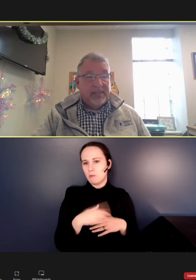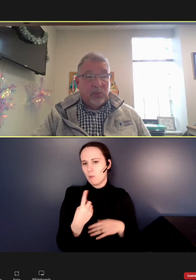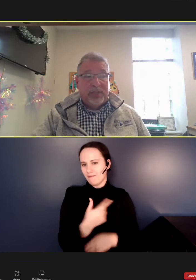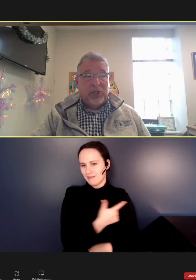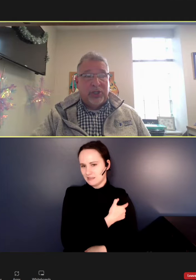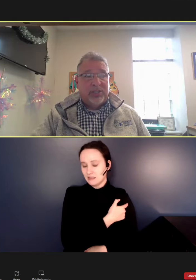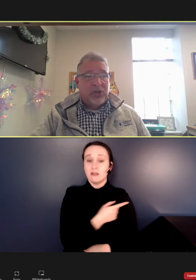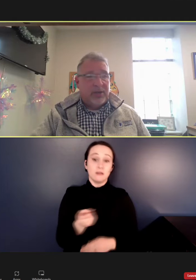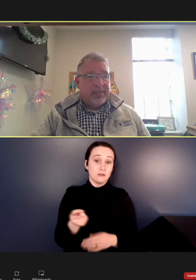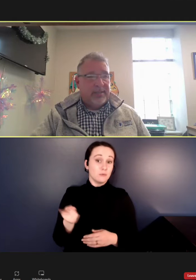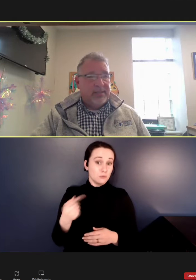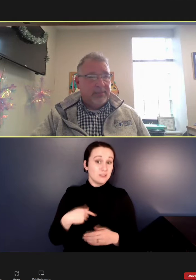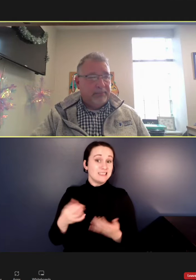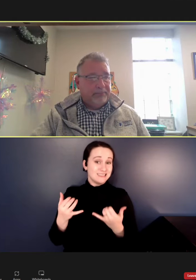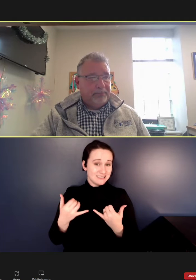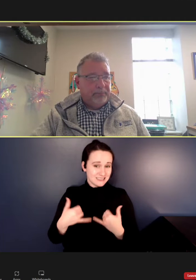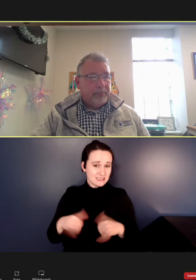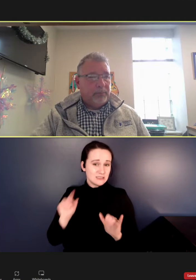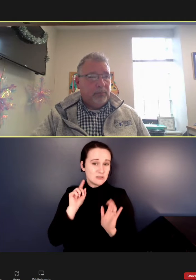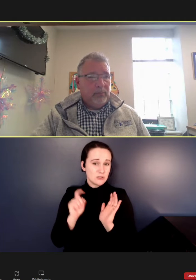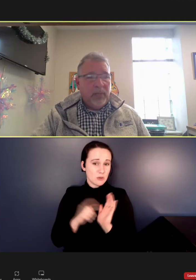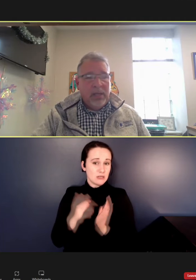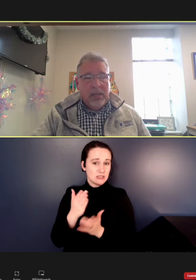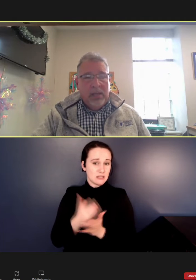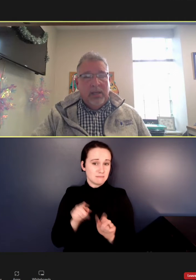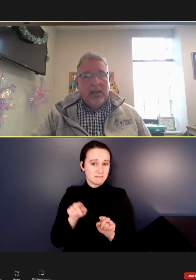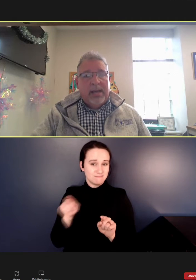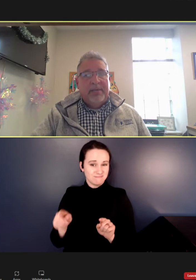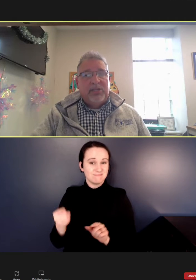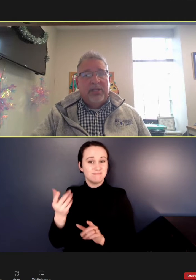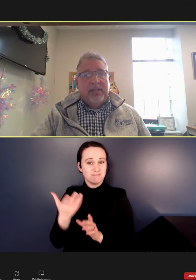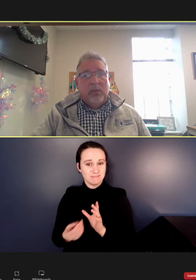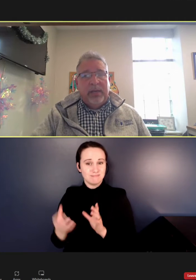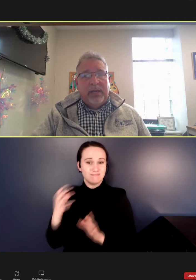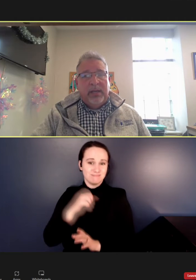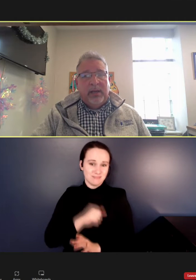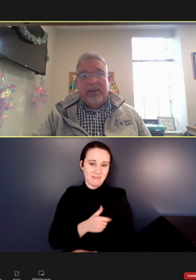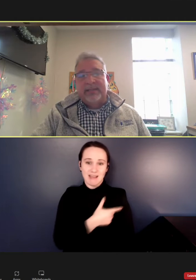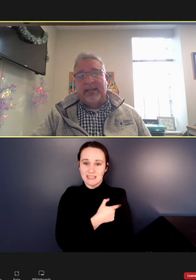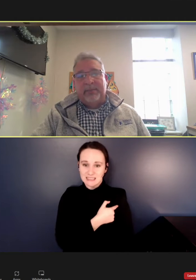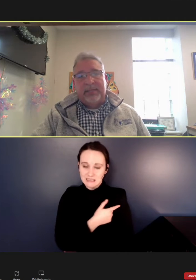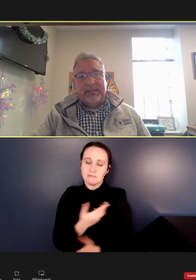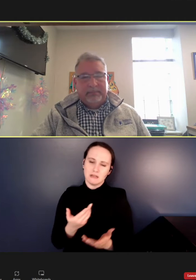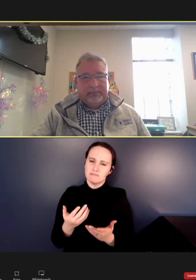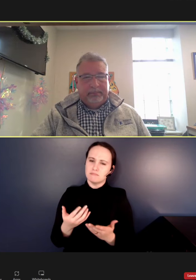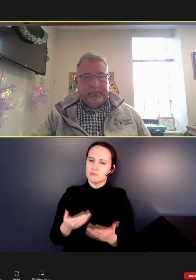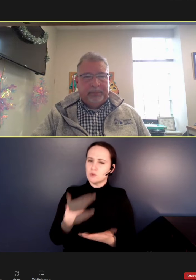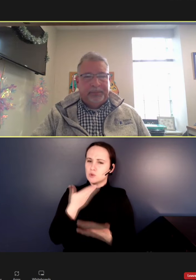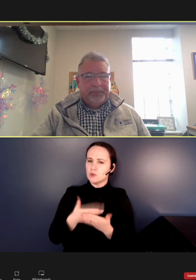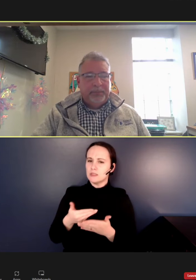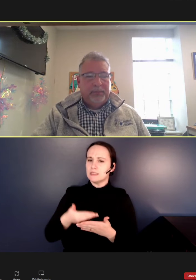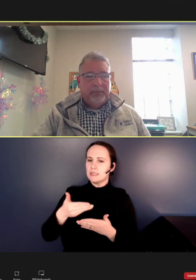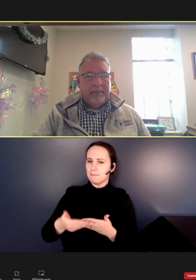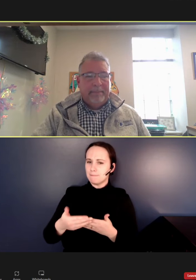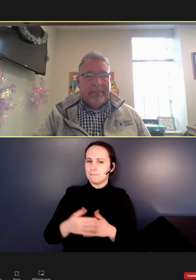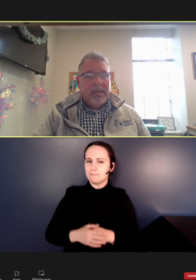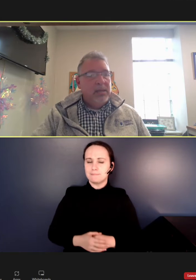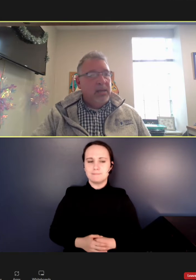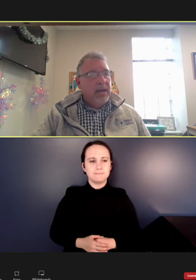but this was a good start to this. I mentioned that we are -- next slide, please.